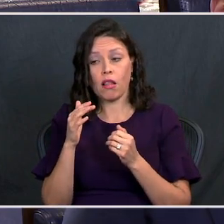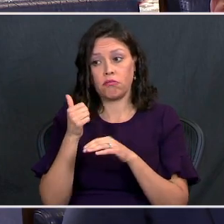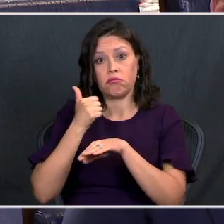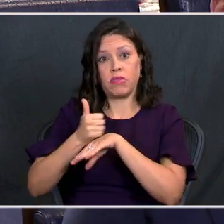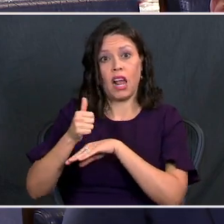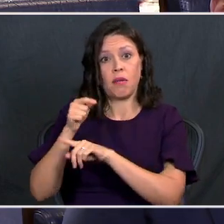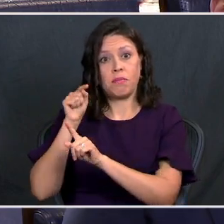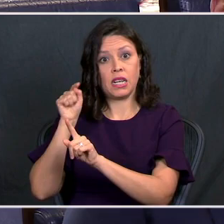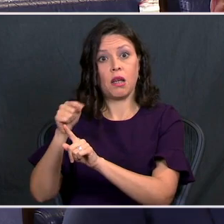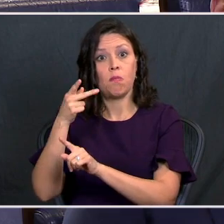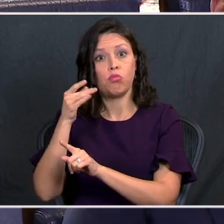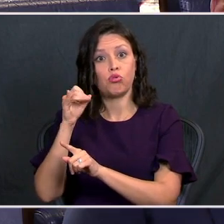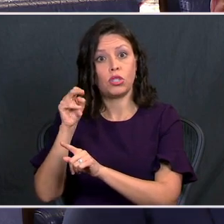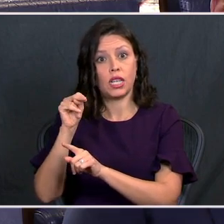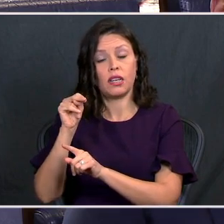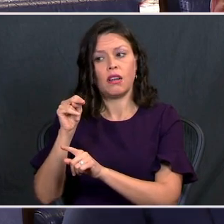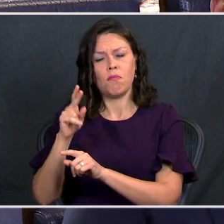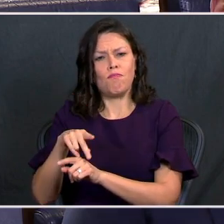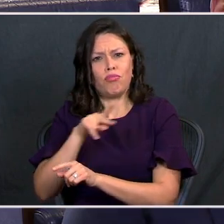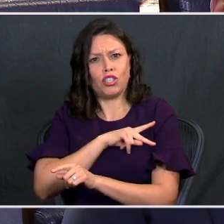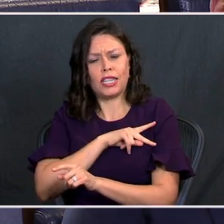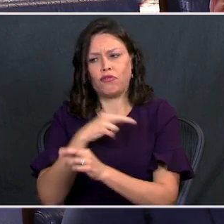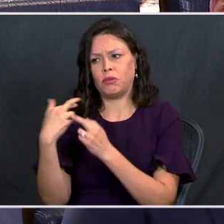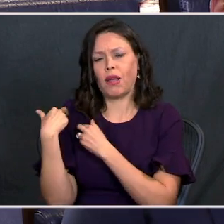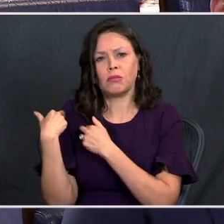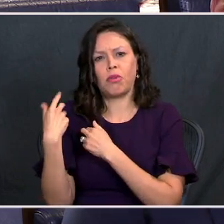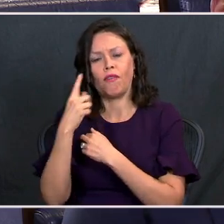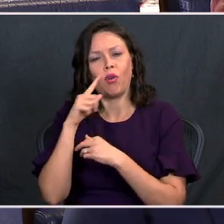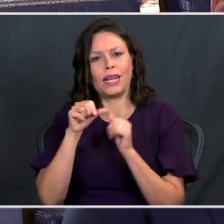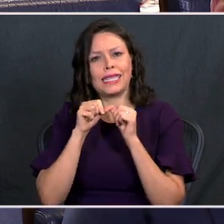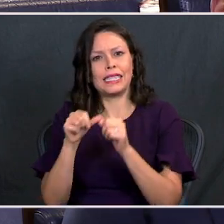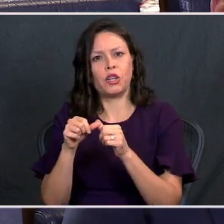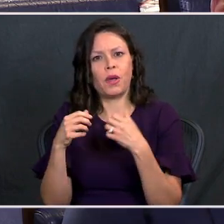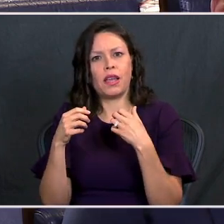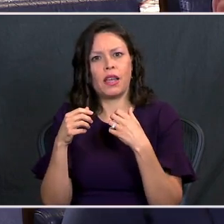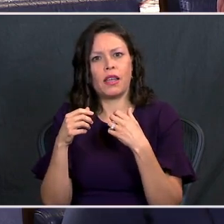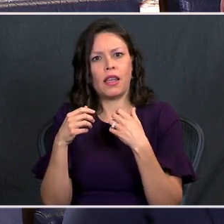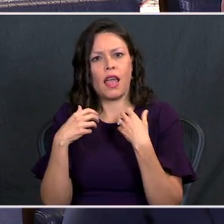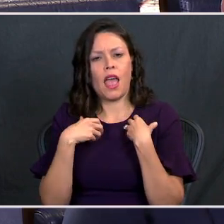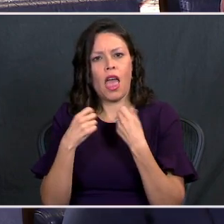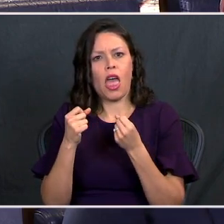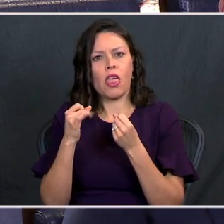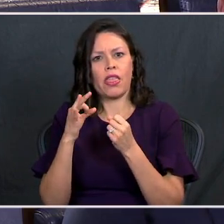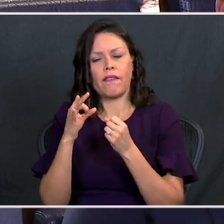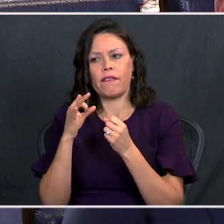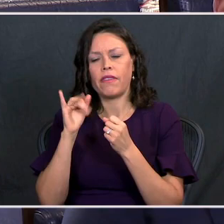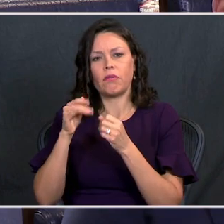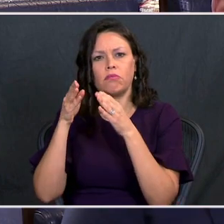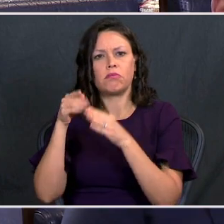personally accountable for the continued health of Navalny while he's in prison?